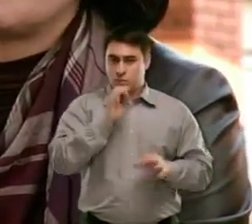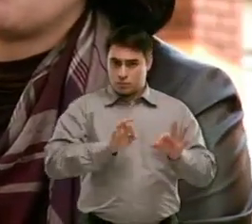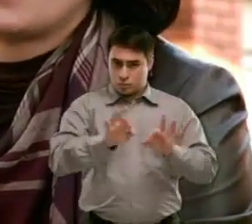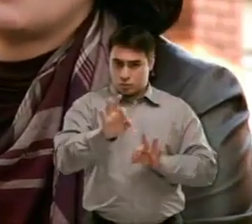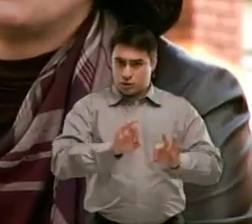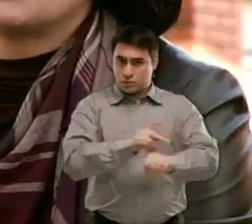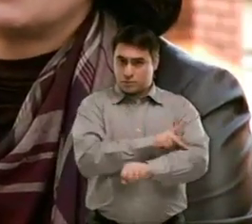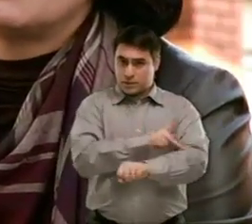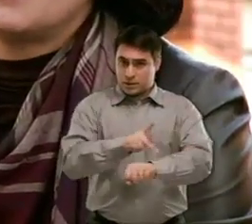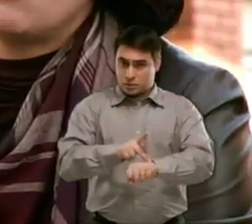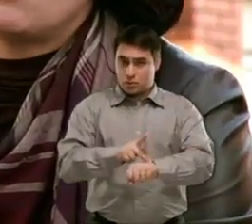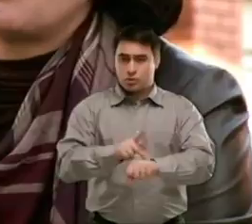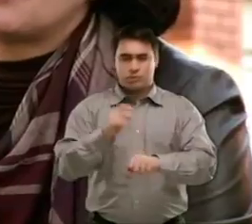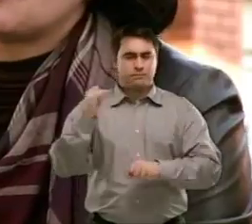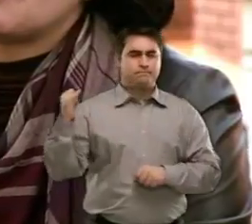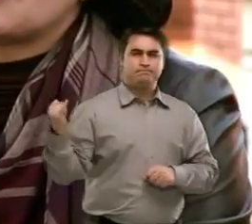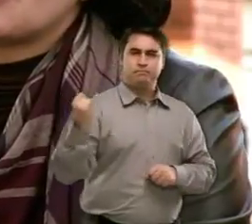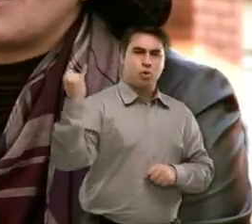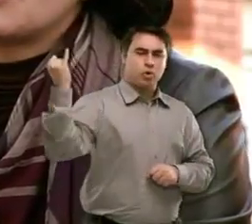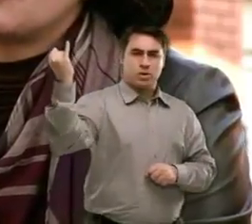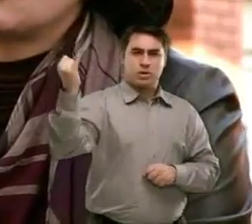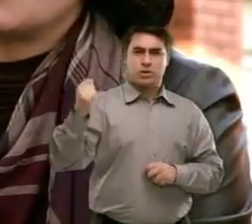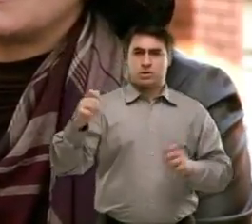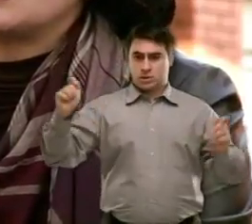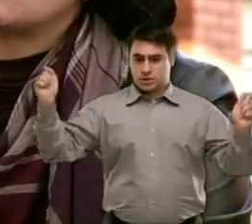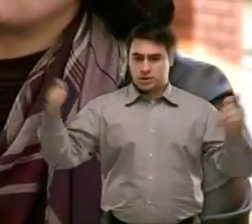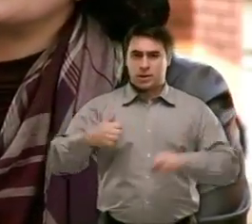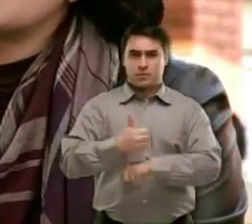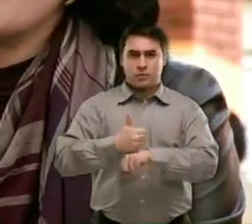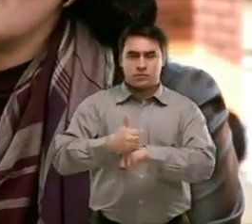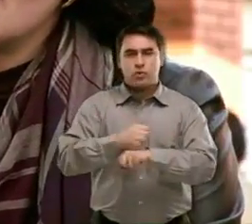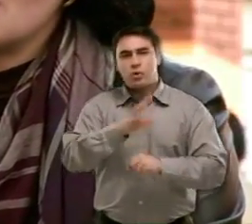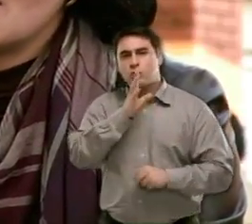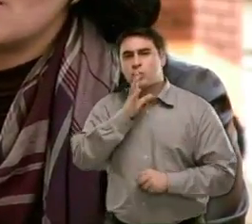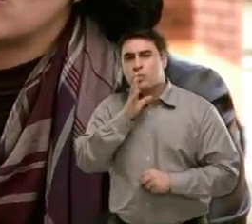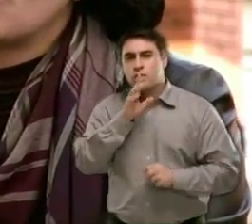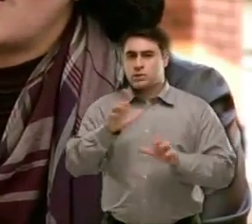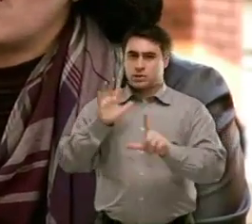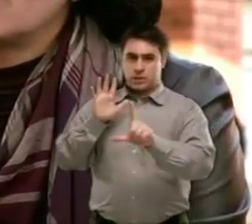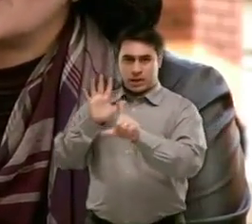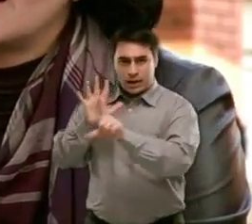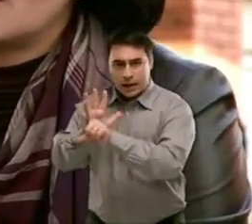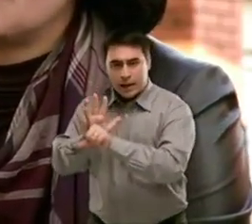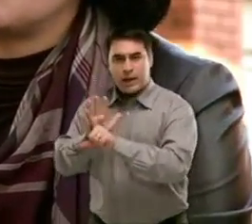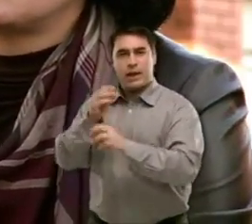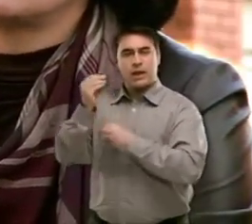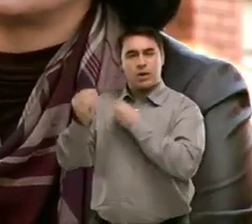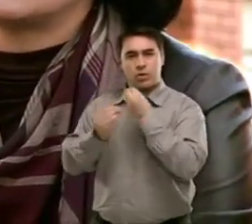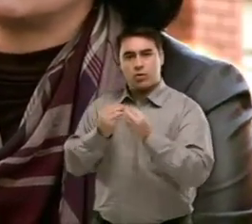because it gave professionals the opportunity to familiarize themselves with the laws,